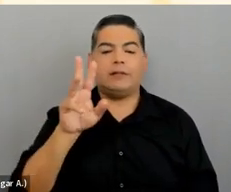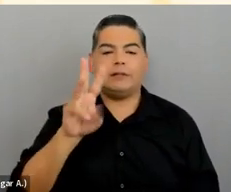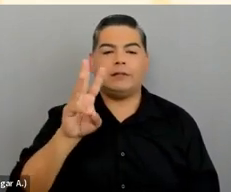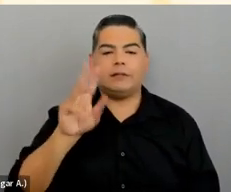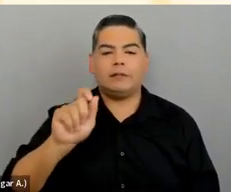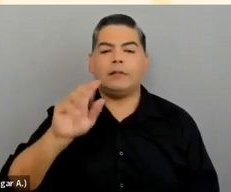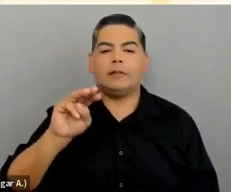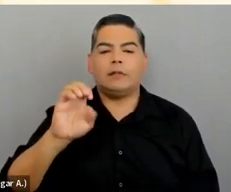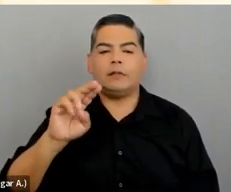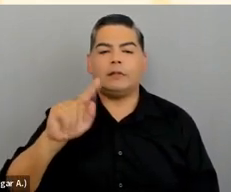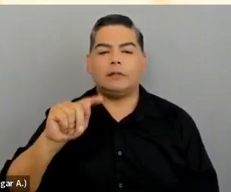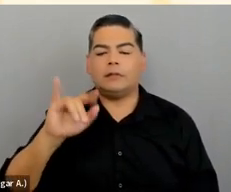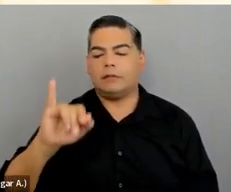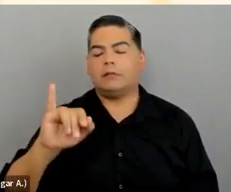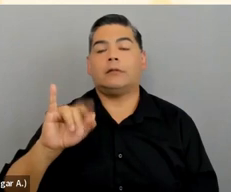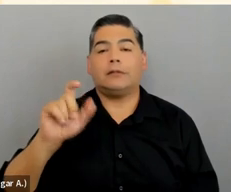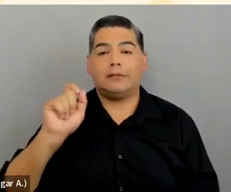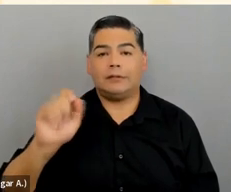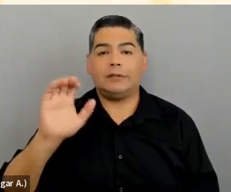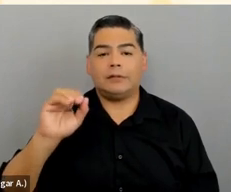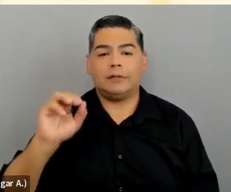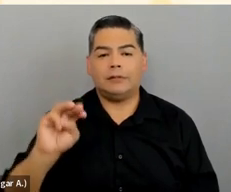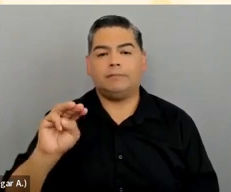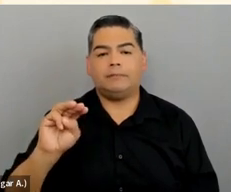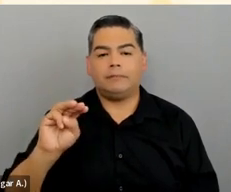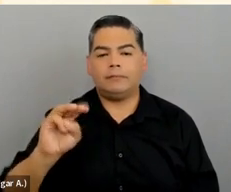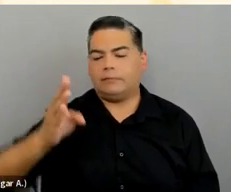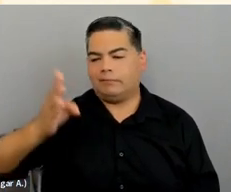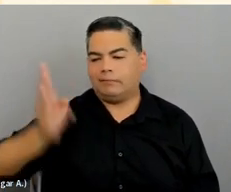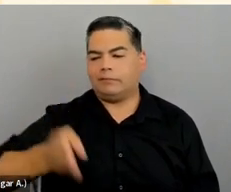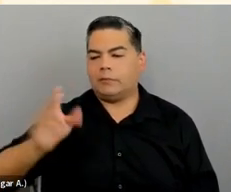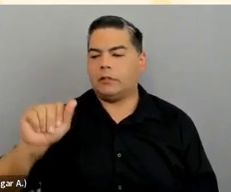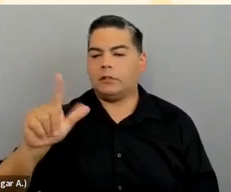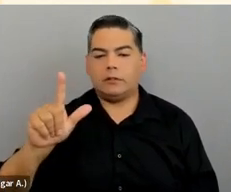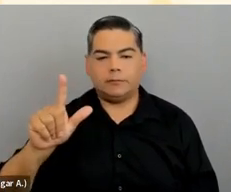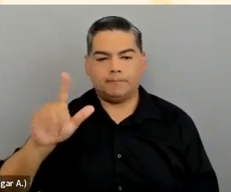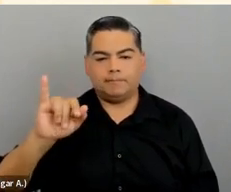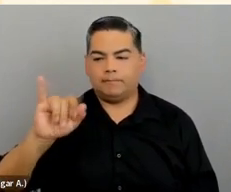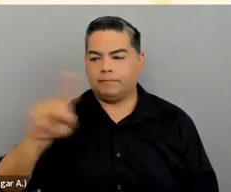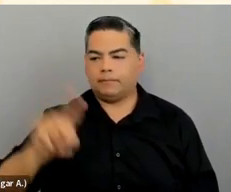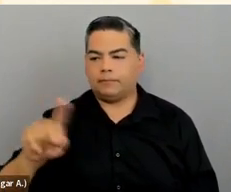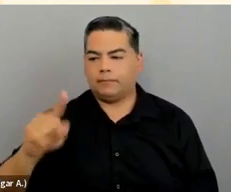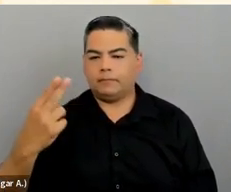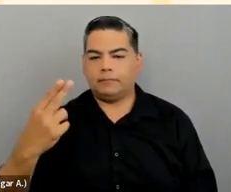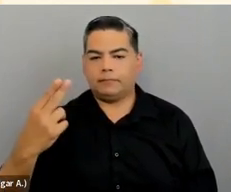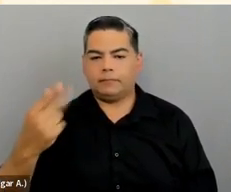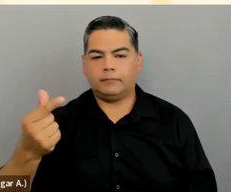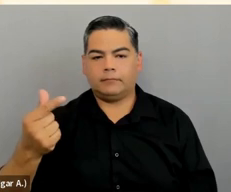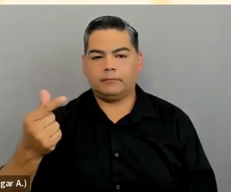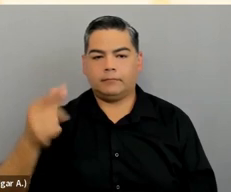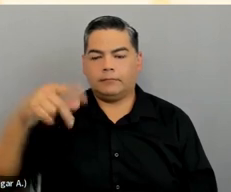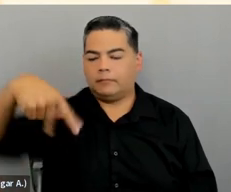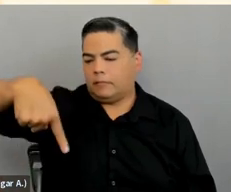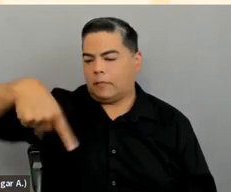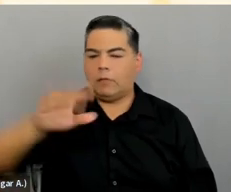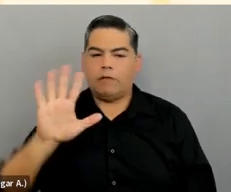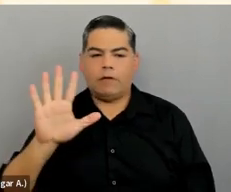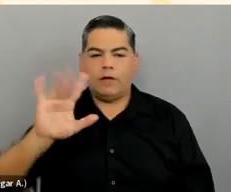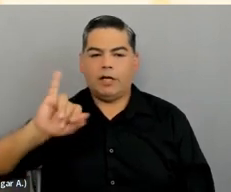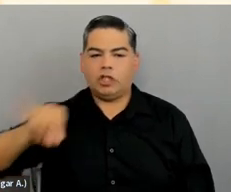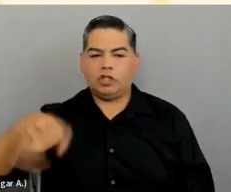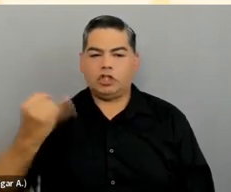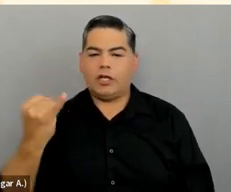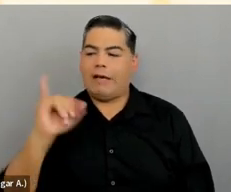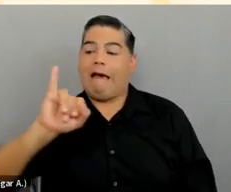M-E-N-T-I dot com slash A-L-I-Z-H-9-P-5-J-I-5-B.